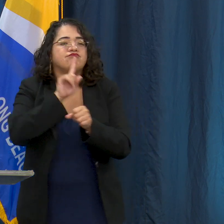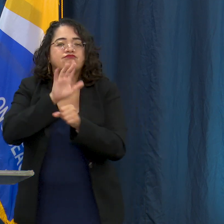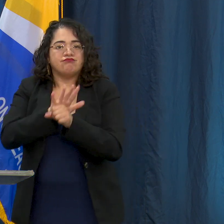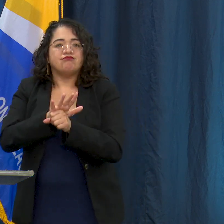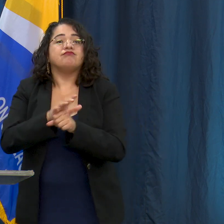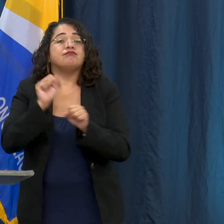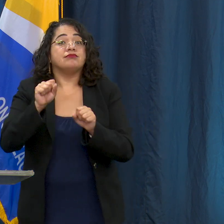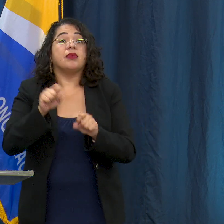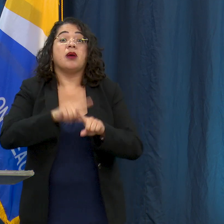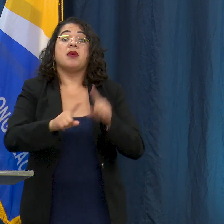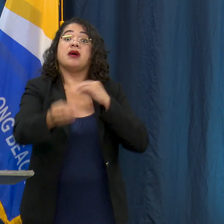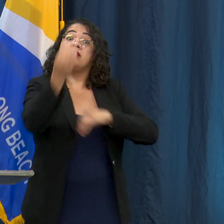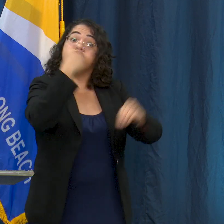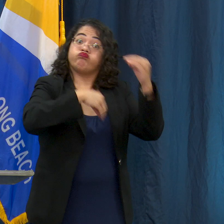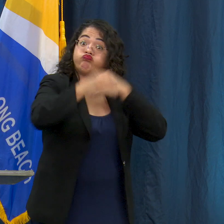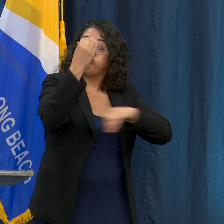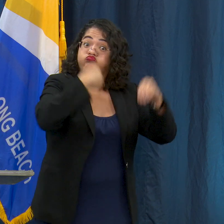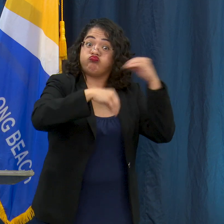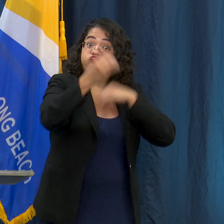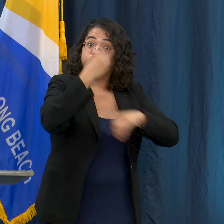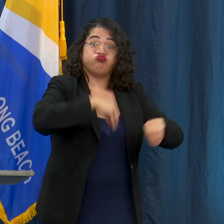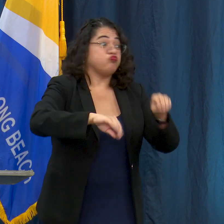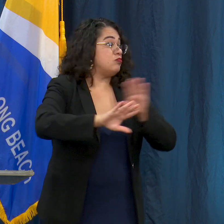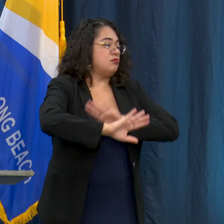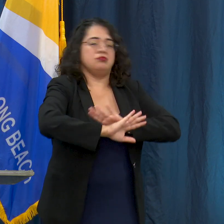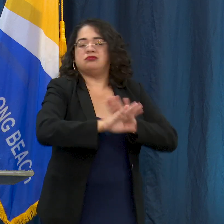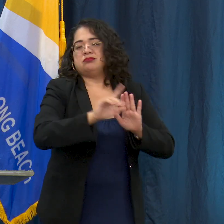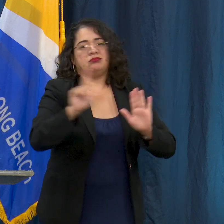thank you. One last question - what it's being done to support and